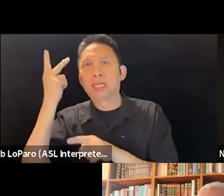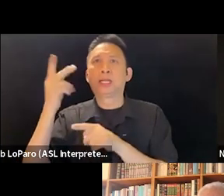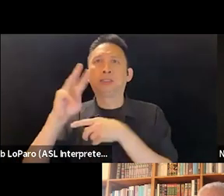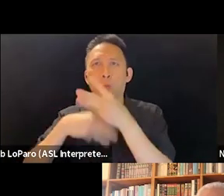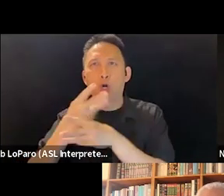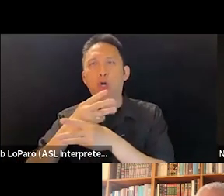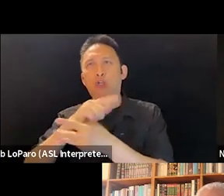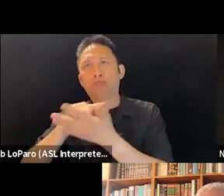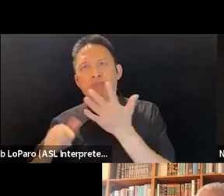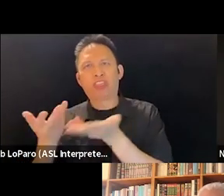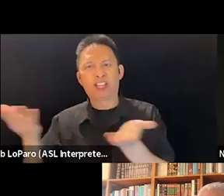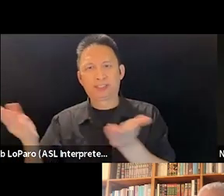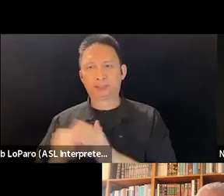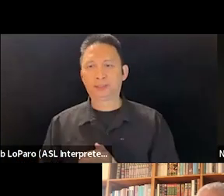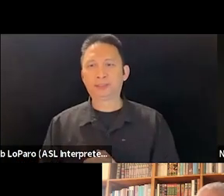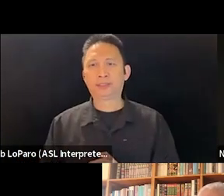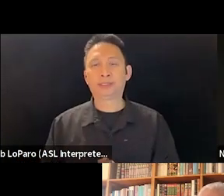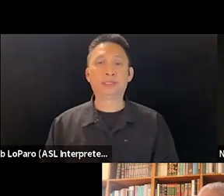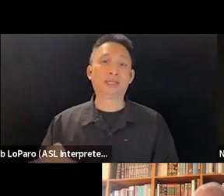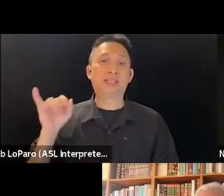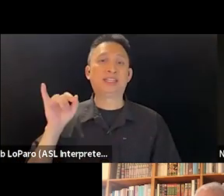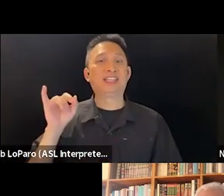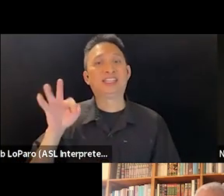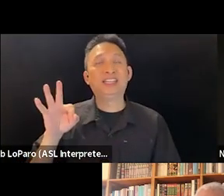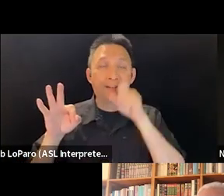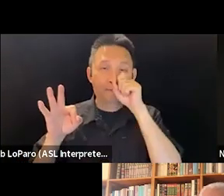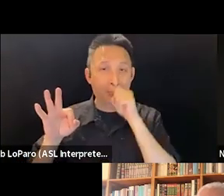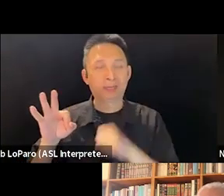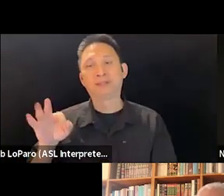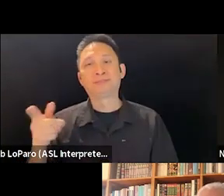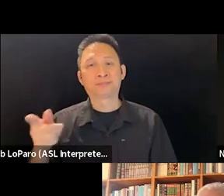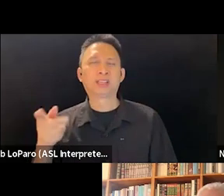So if the reportage for example, we call it the committee than other things. For us, it's not there.